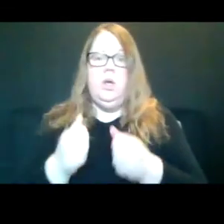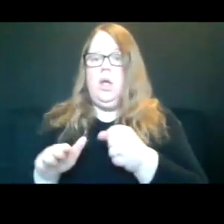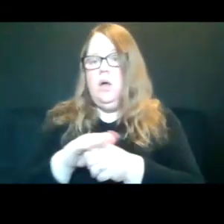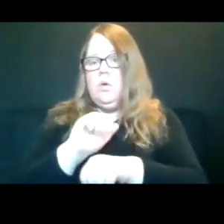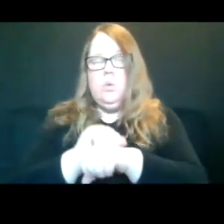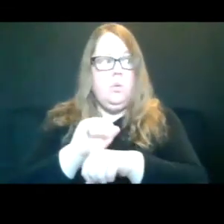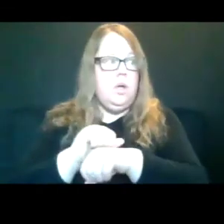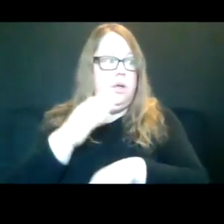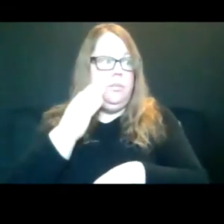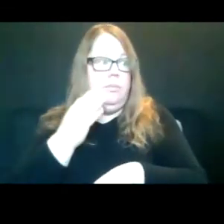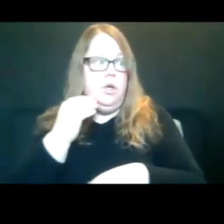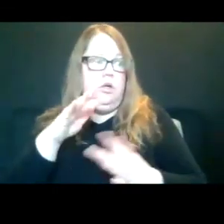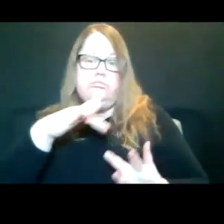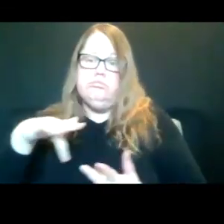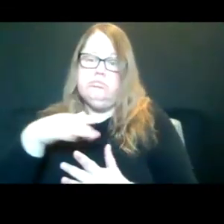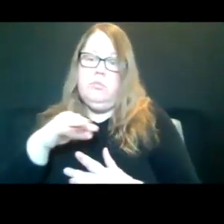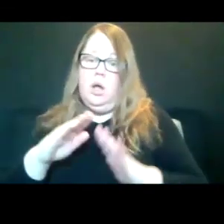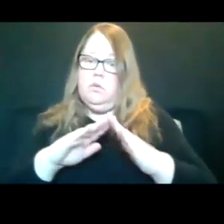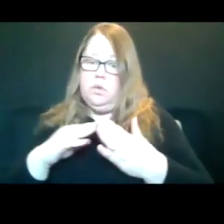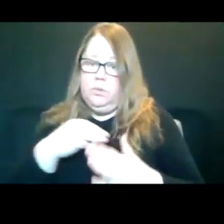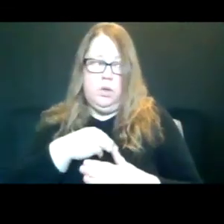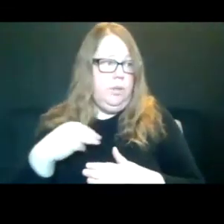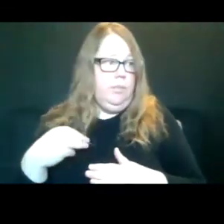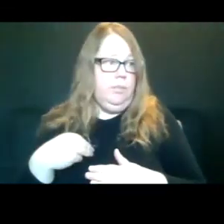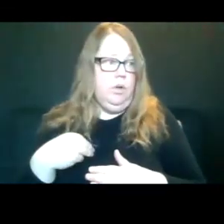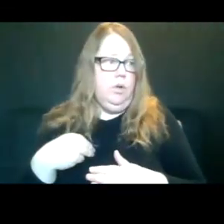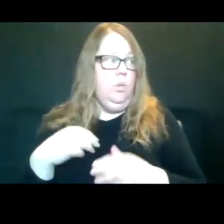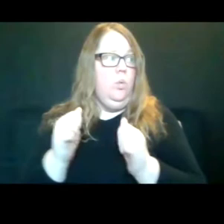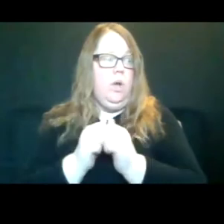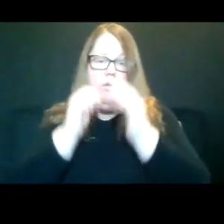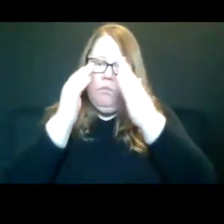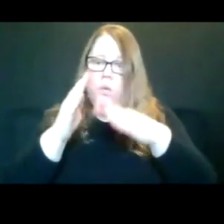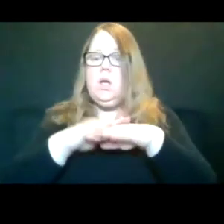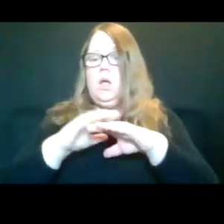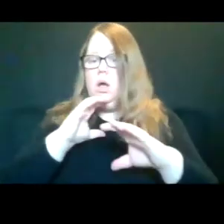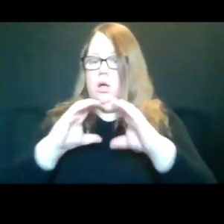work experience journeys of community members with a focus on communication strategies.